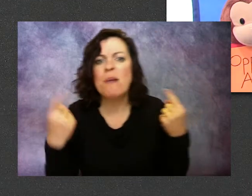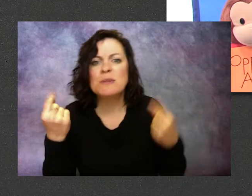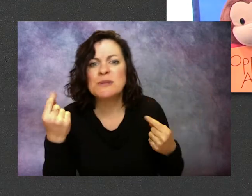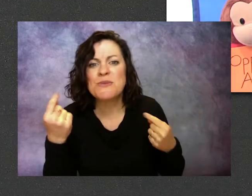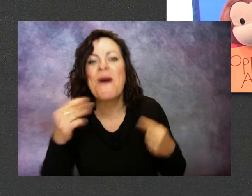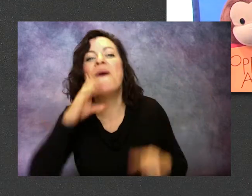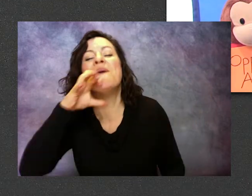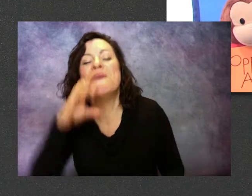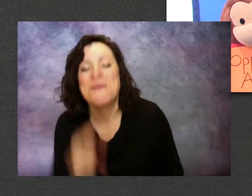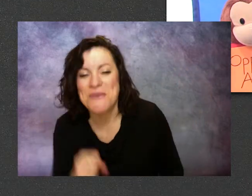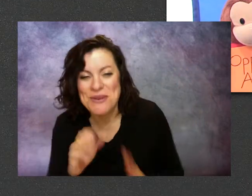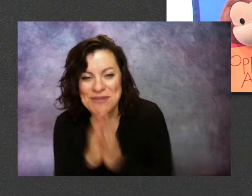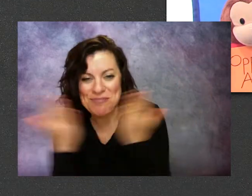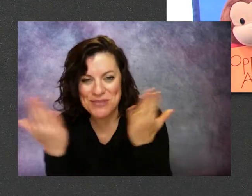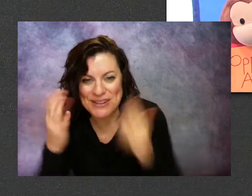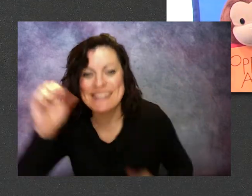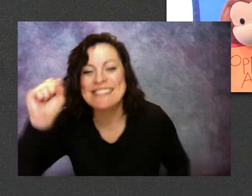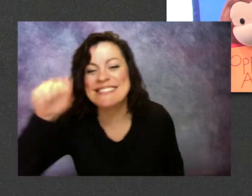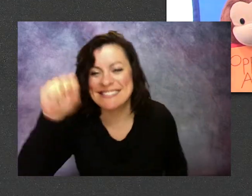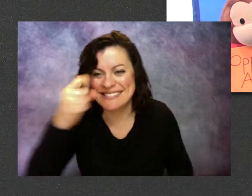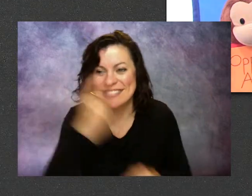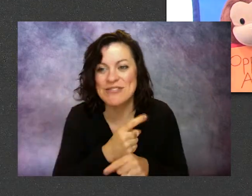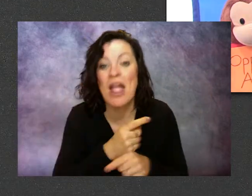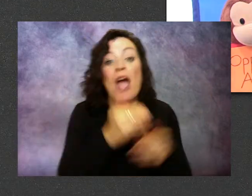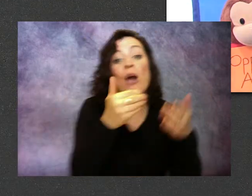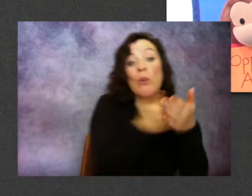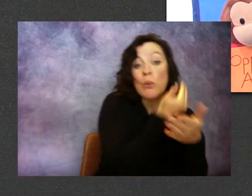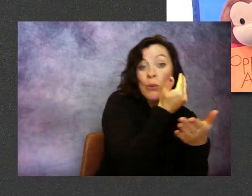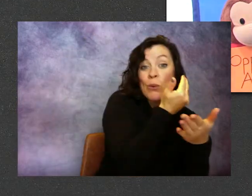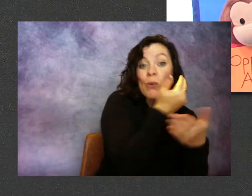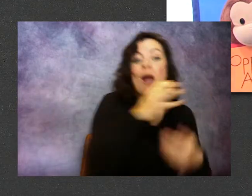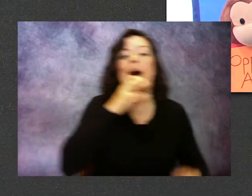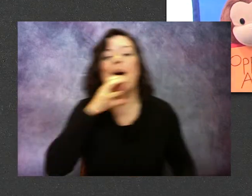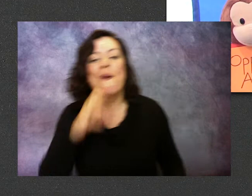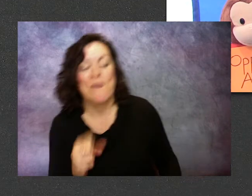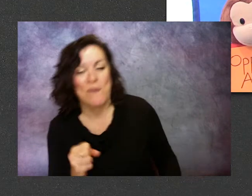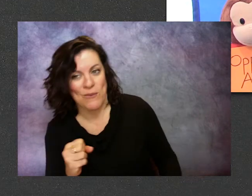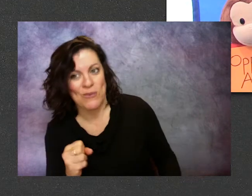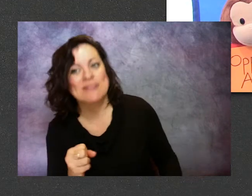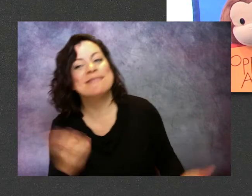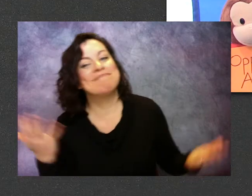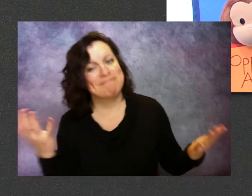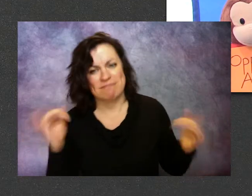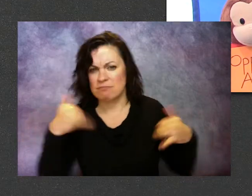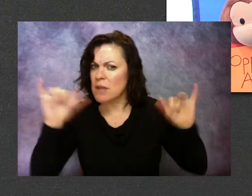New, old. Both books are special. They're just opposite.